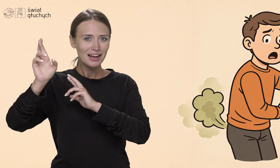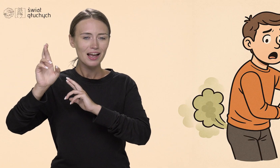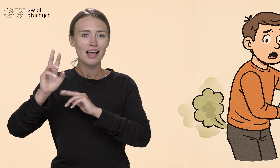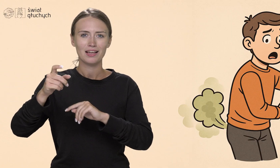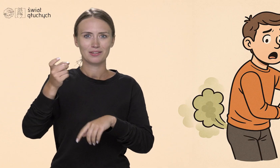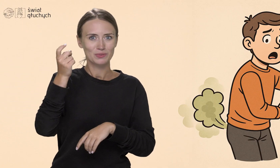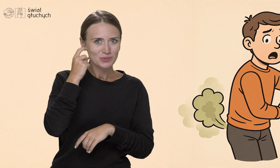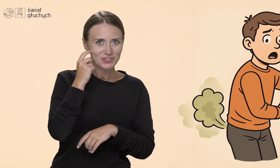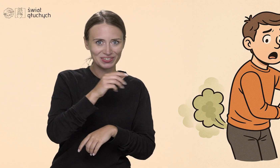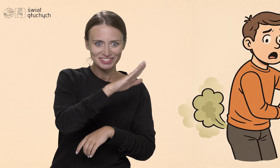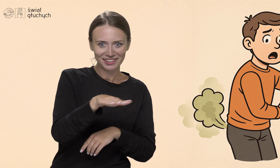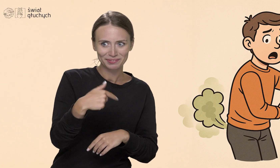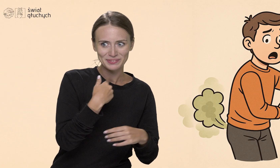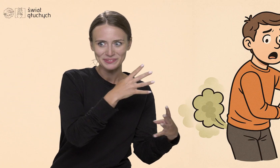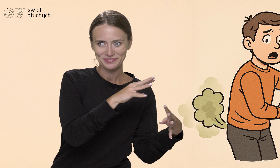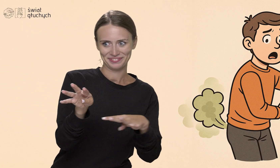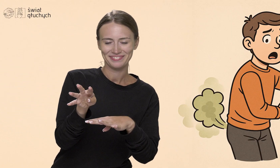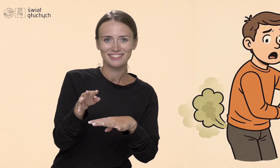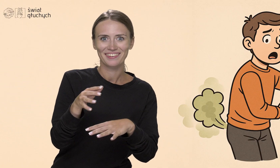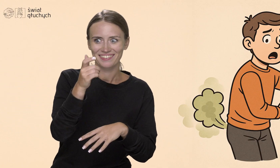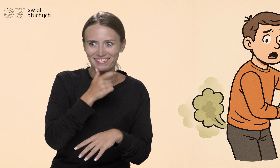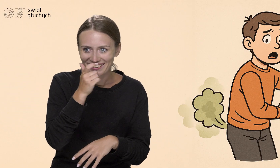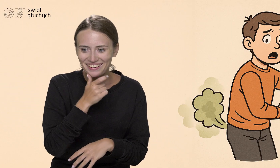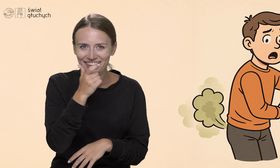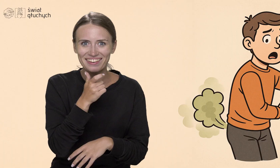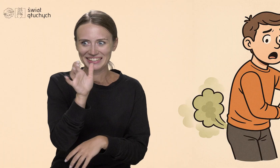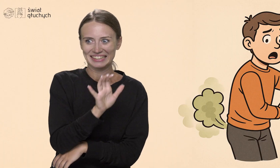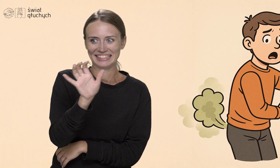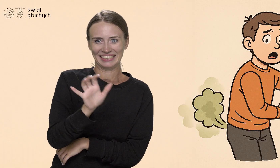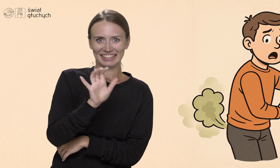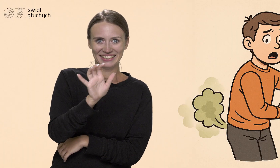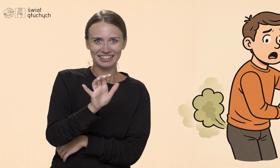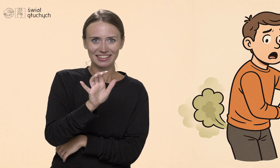The hearing children in the class started laughing and looking at him.